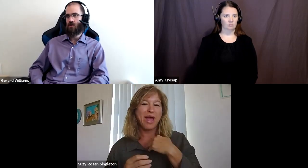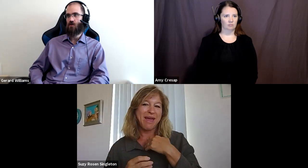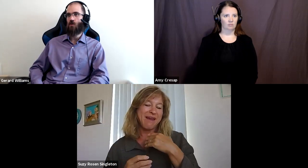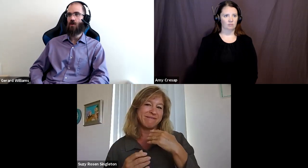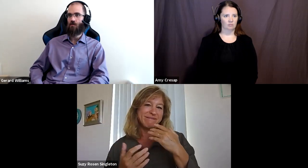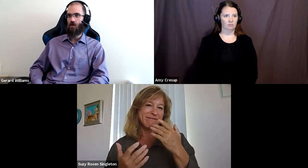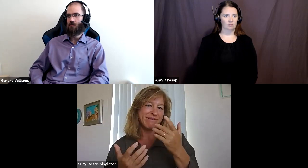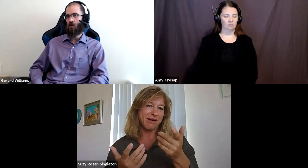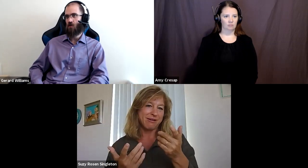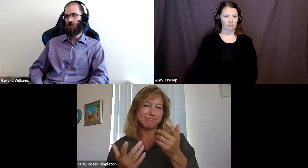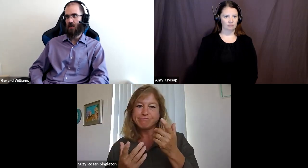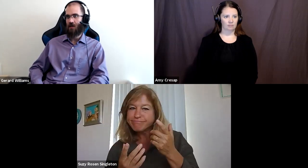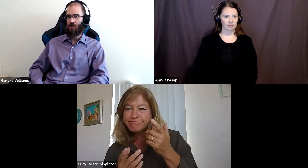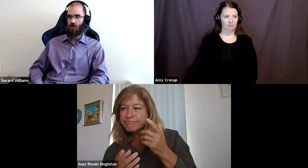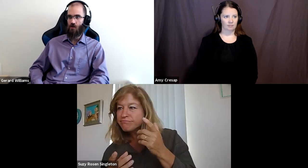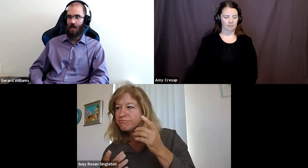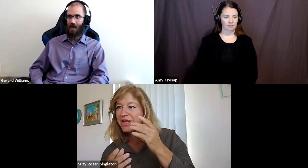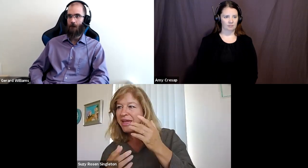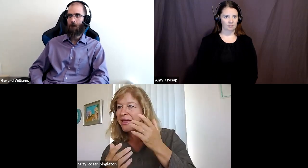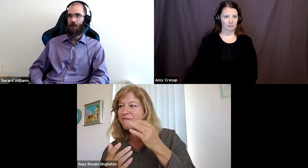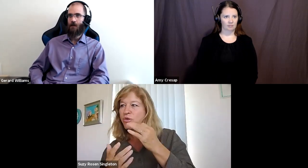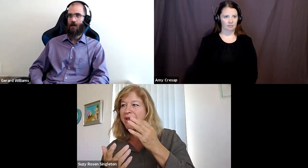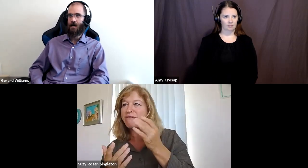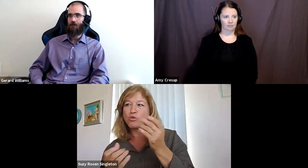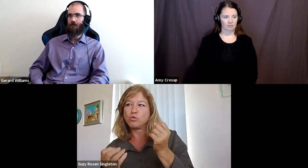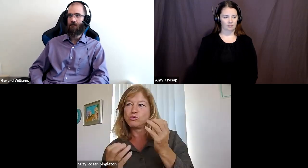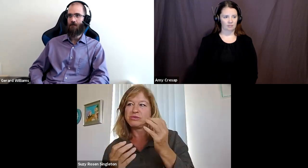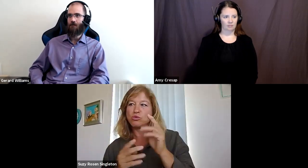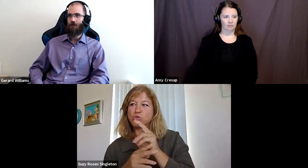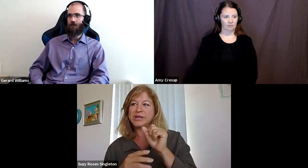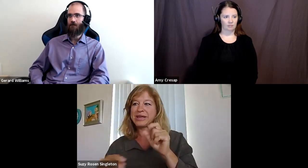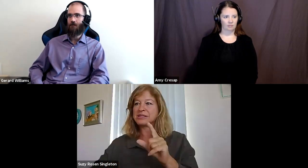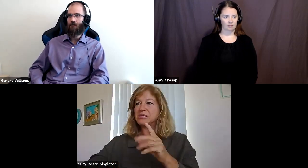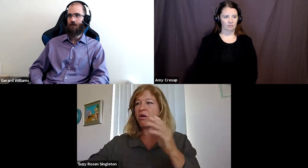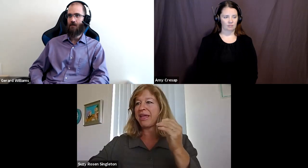do welcome those of you who use sign language to do that.